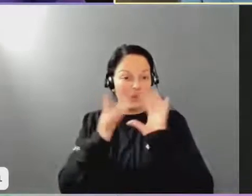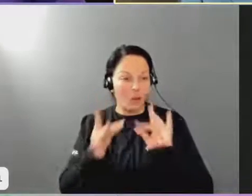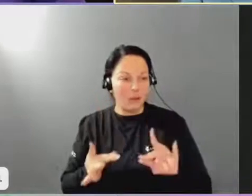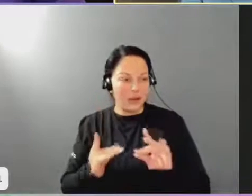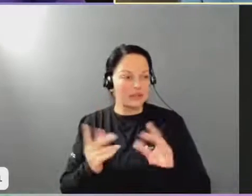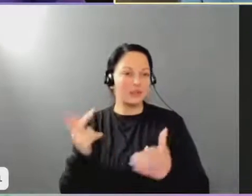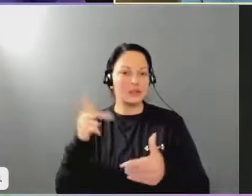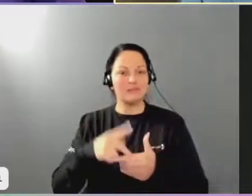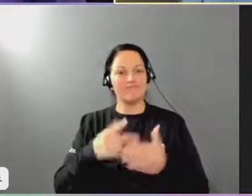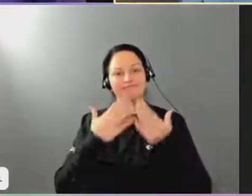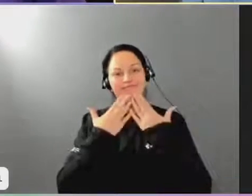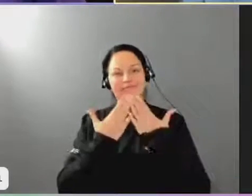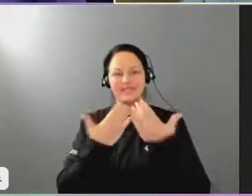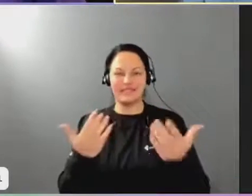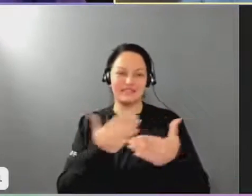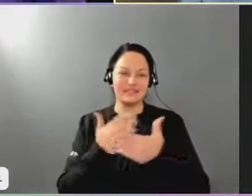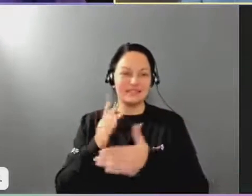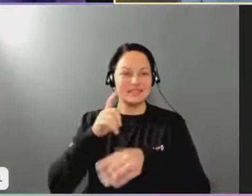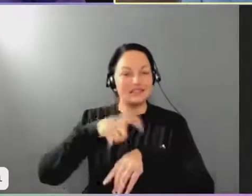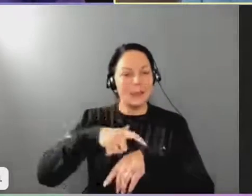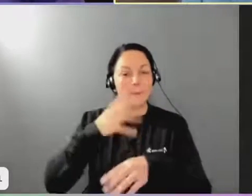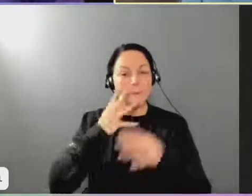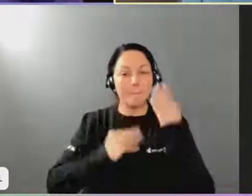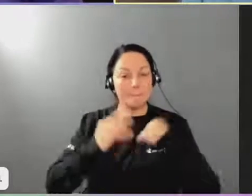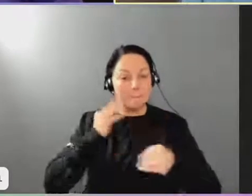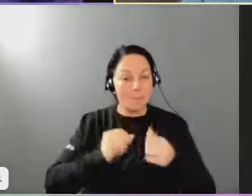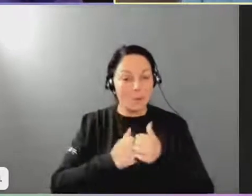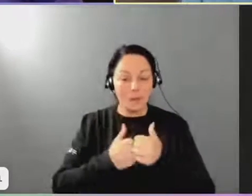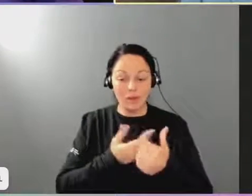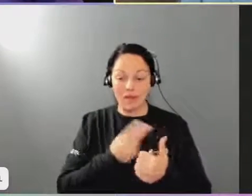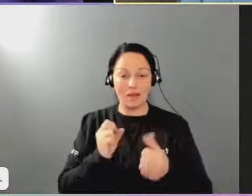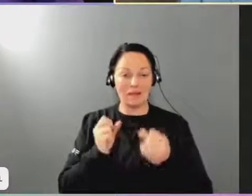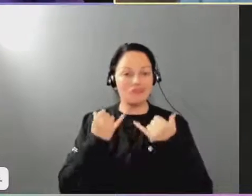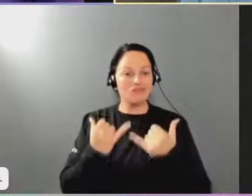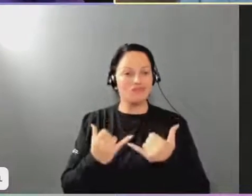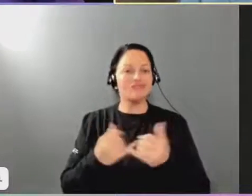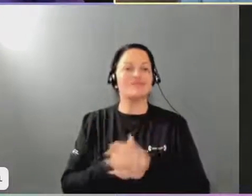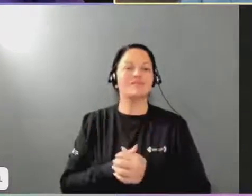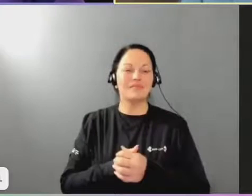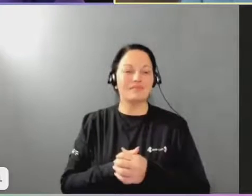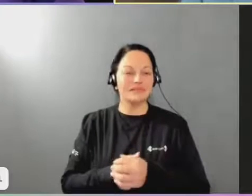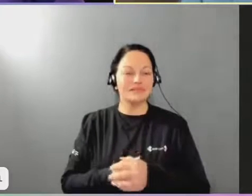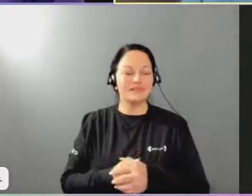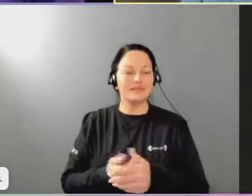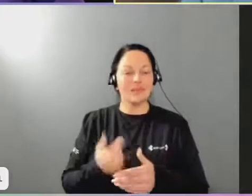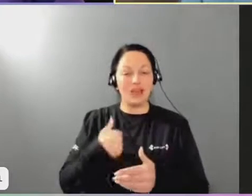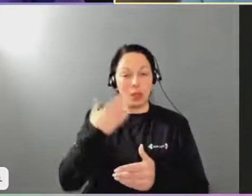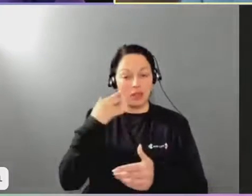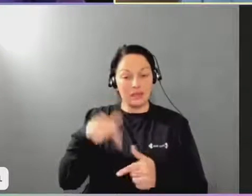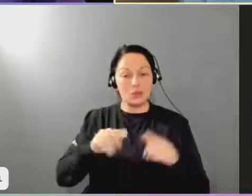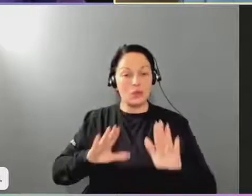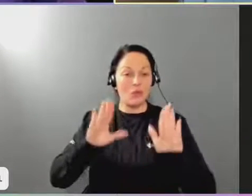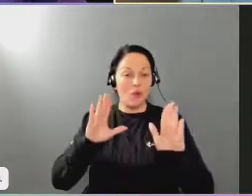more pure be inclusive. I hopefully have this comments for the participants. I can't thank you enough for sharing